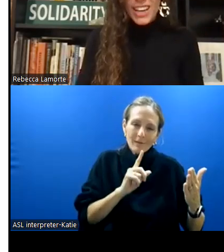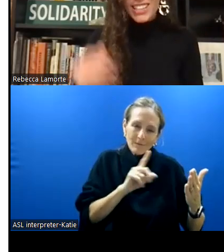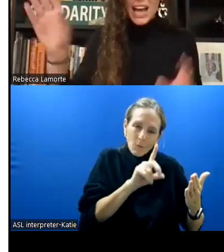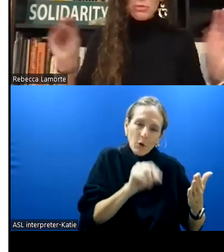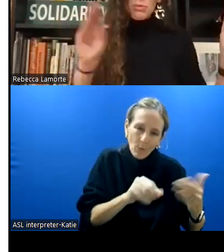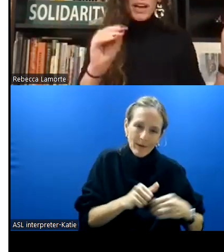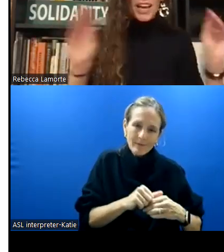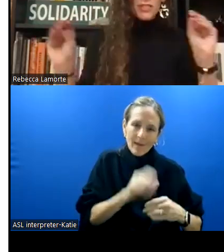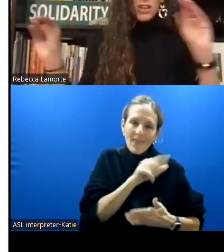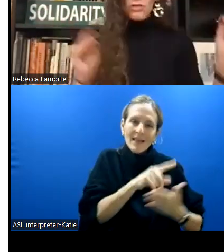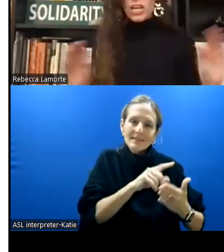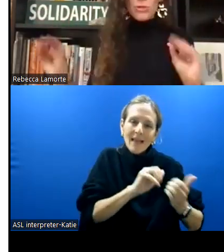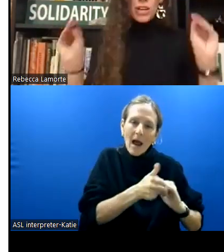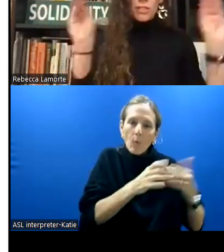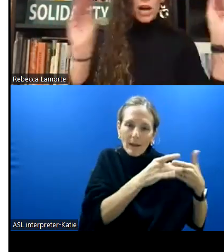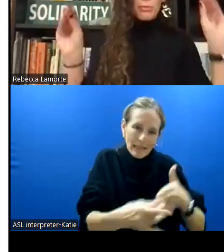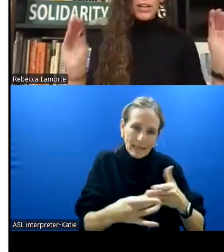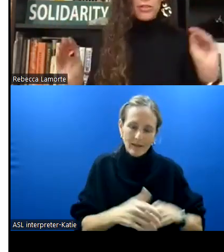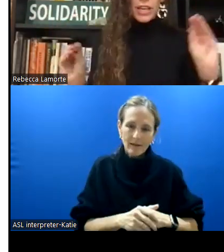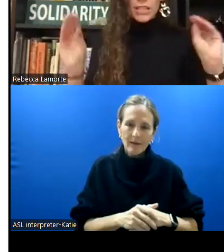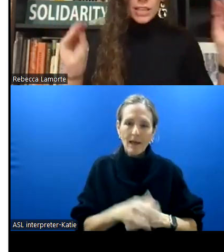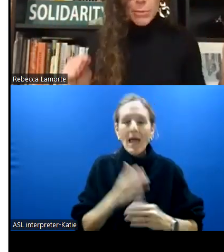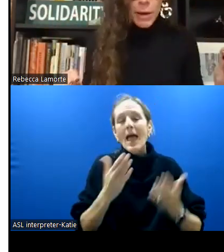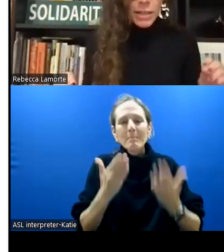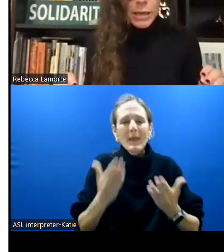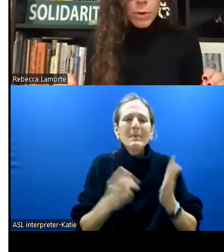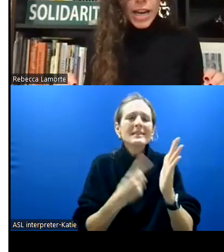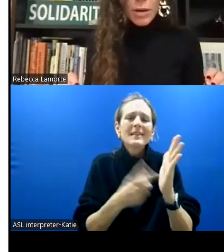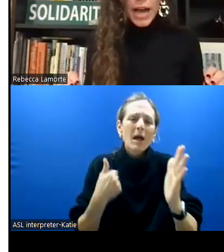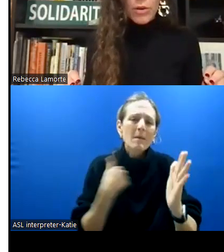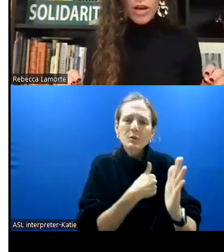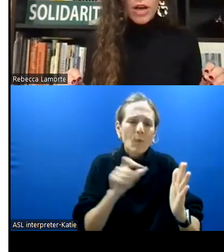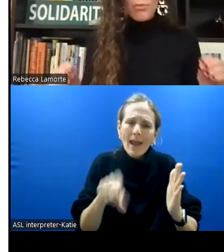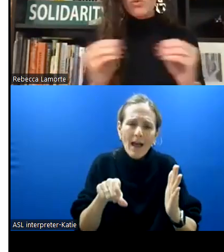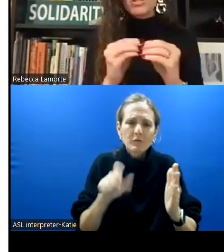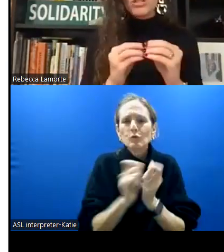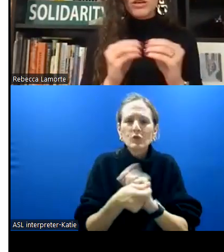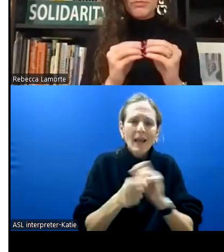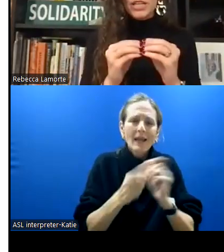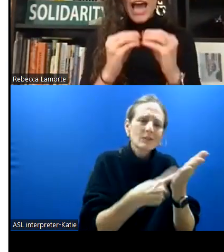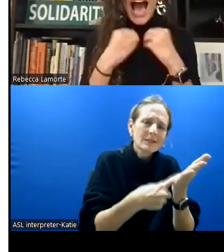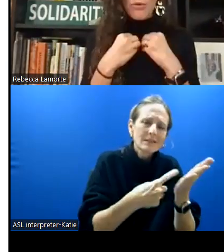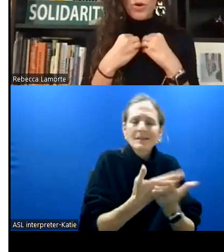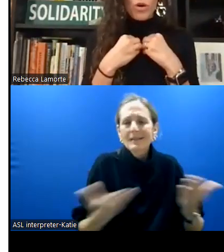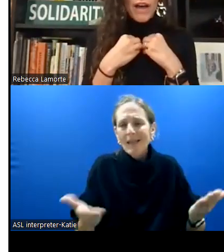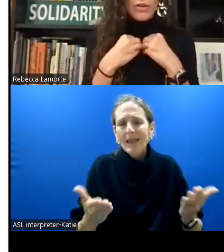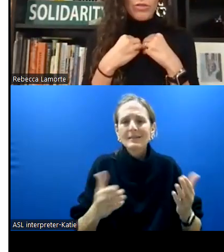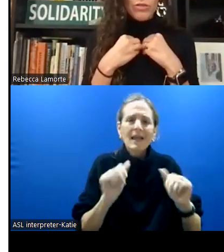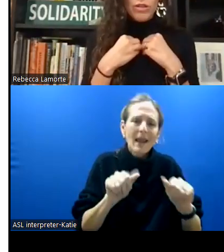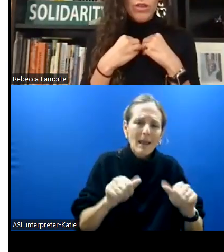And at times we may have to, you know, shape shift and talk about other things that able-bodied people care about, but we're still committed to our core values.